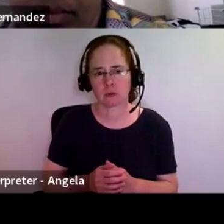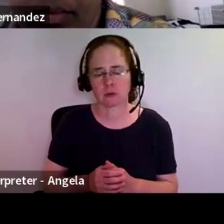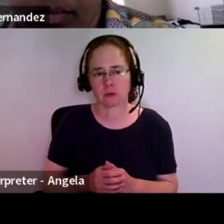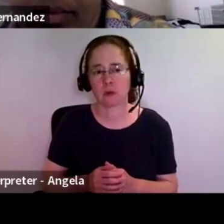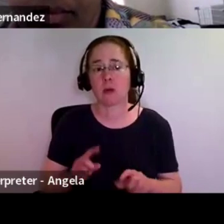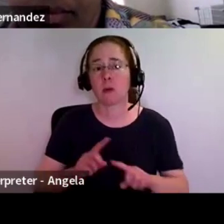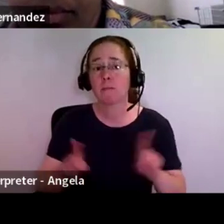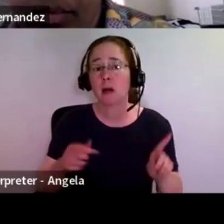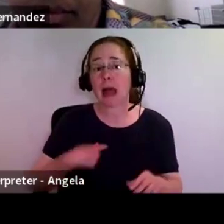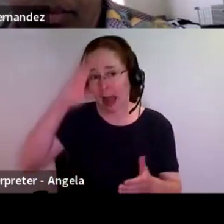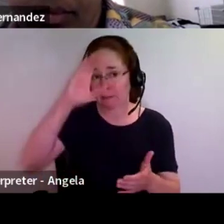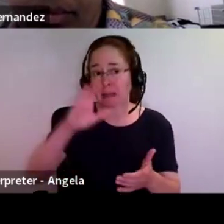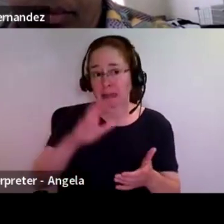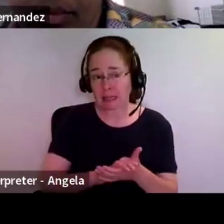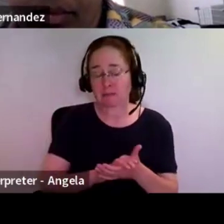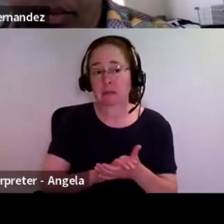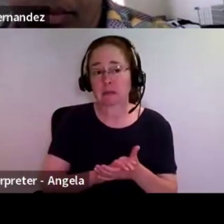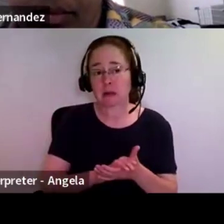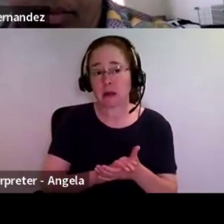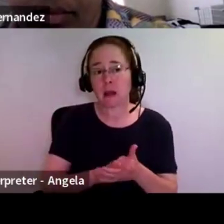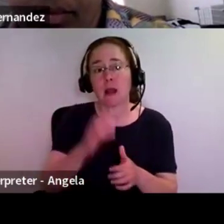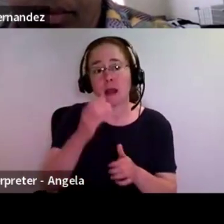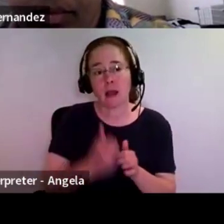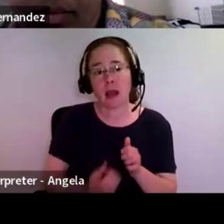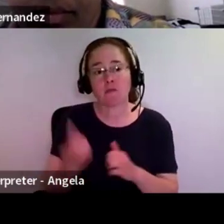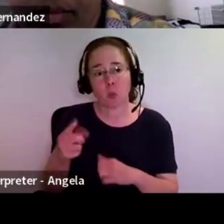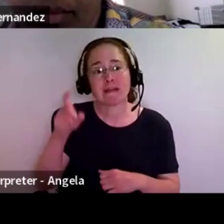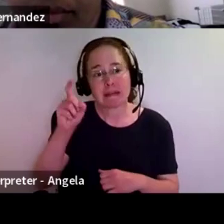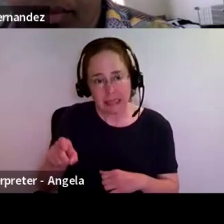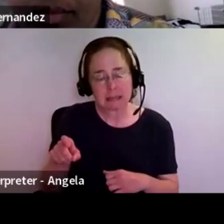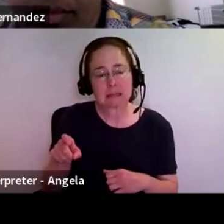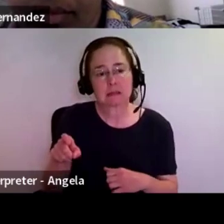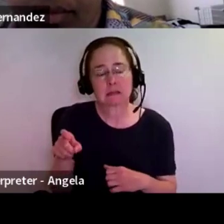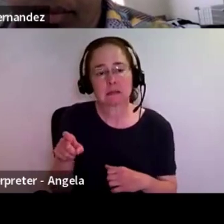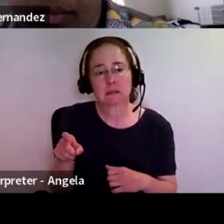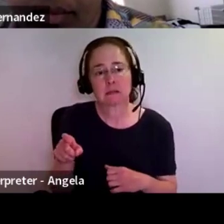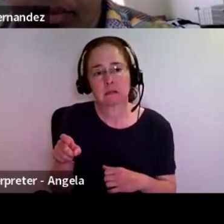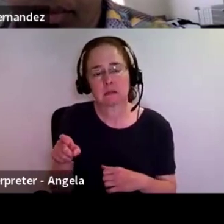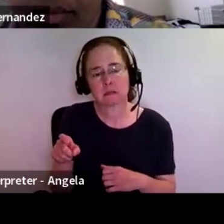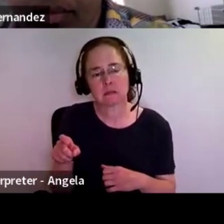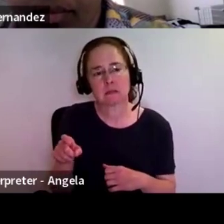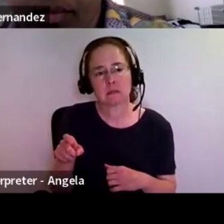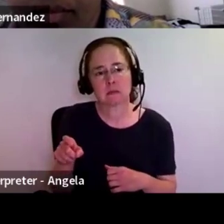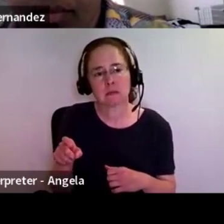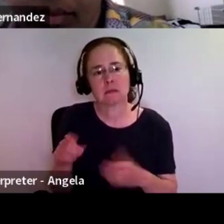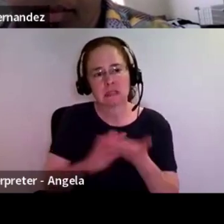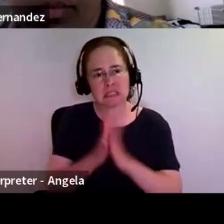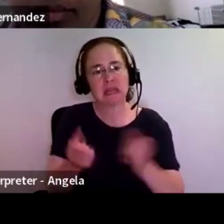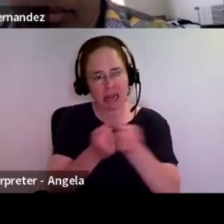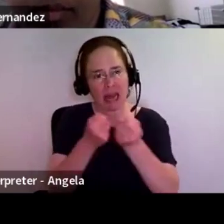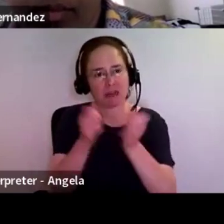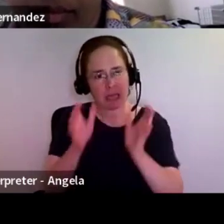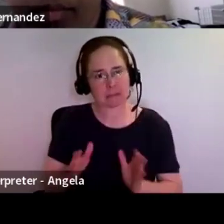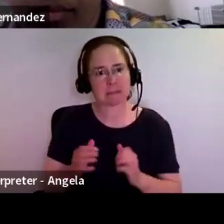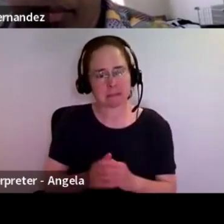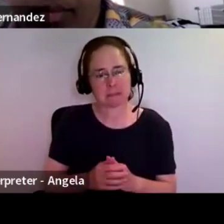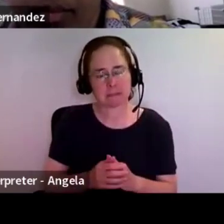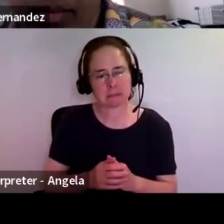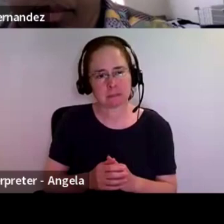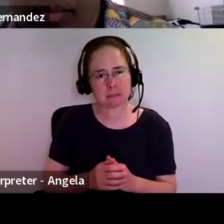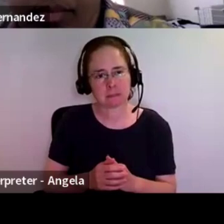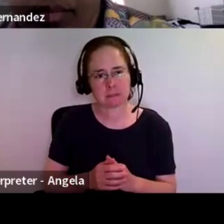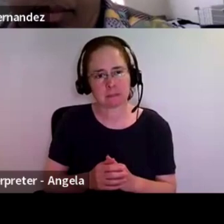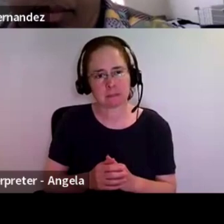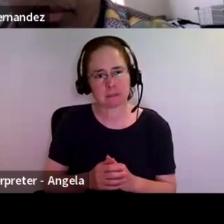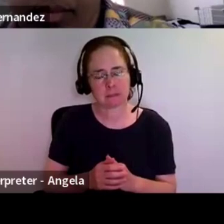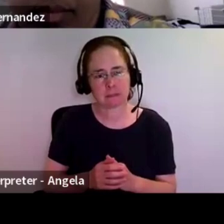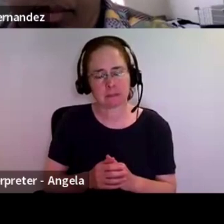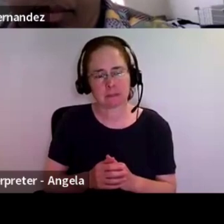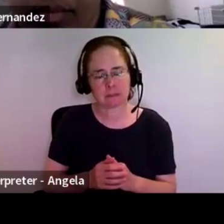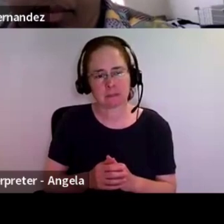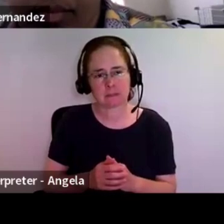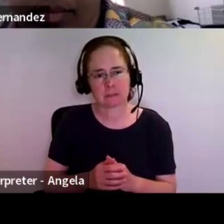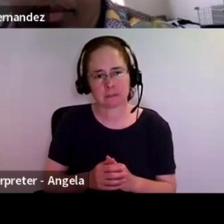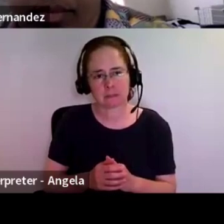everybody needs to be an advocate. It would help, it will